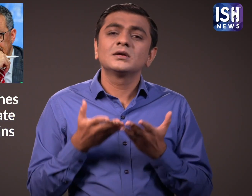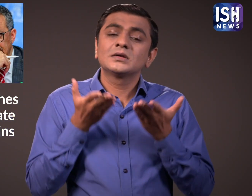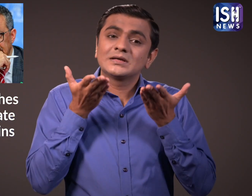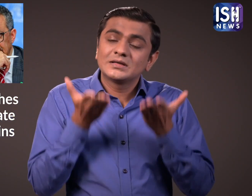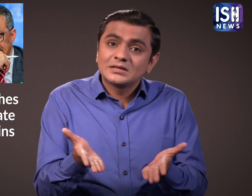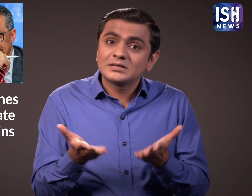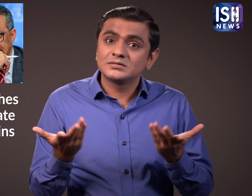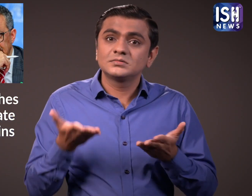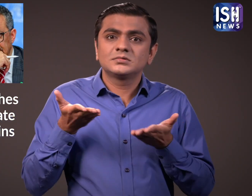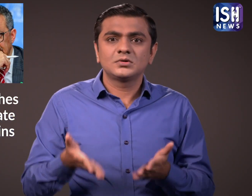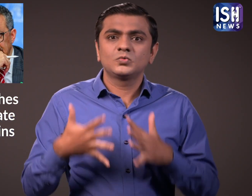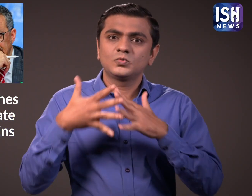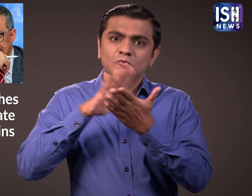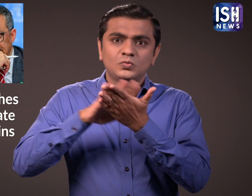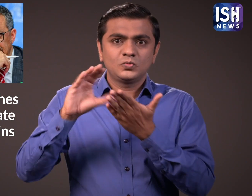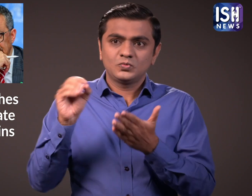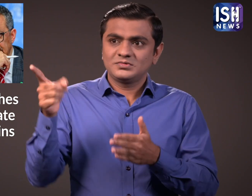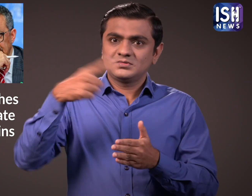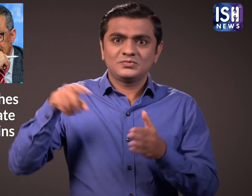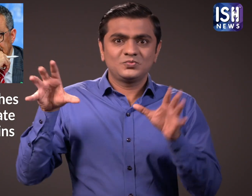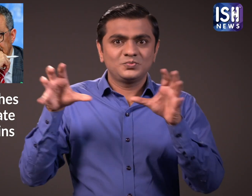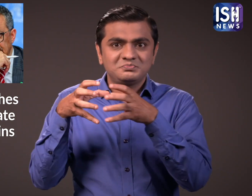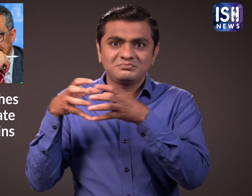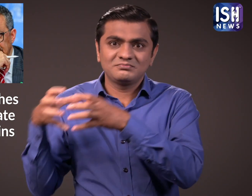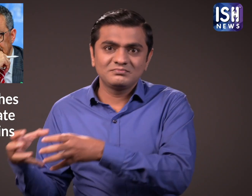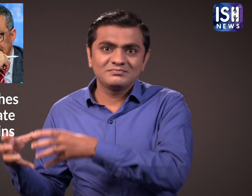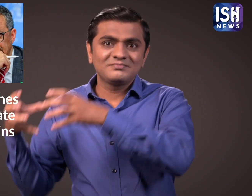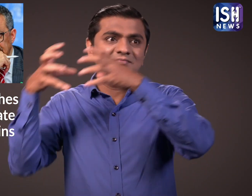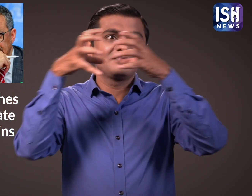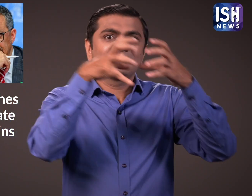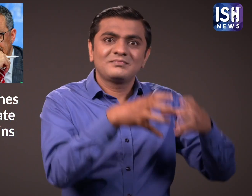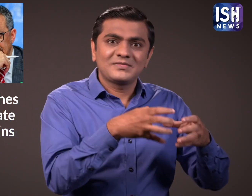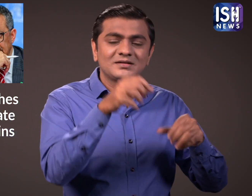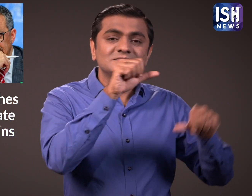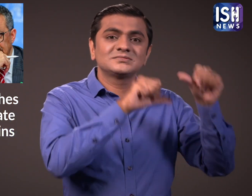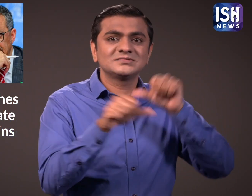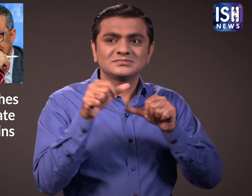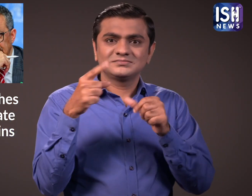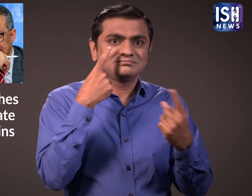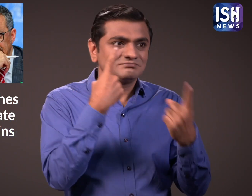Now that a WHO team has reached Wuhan,